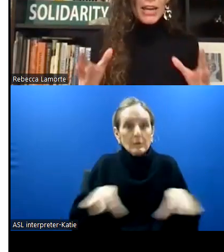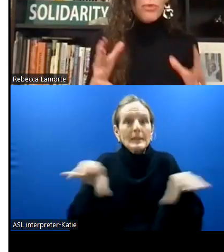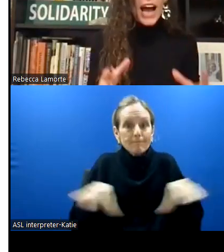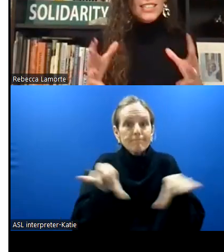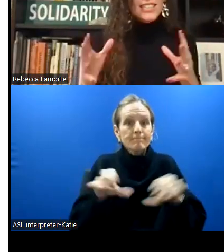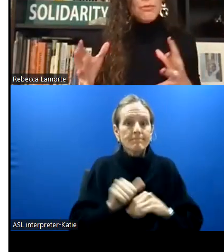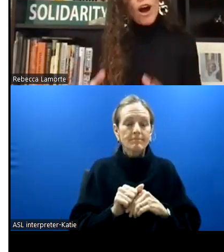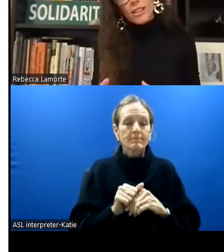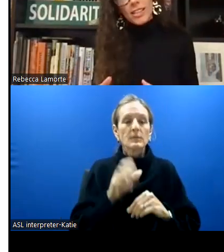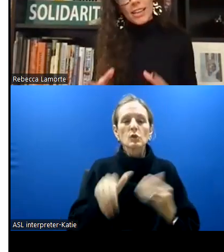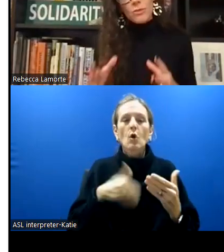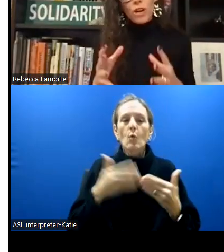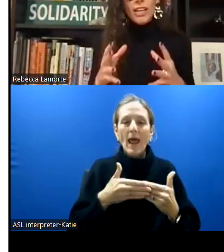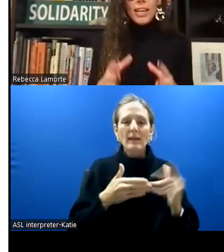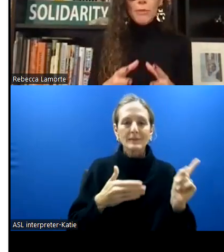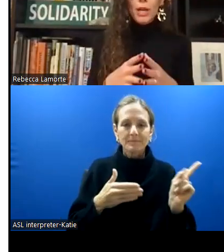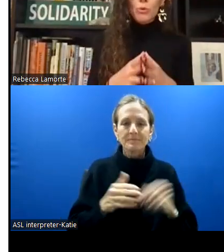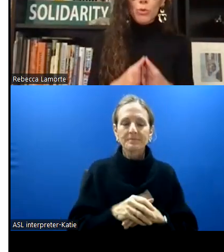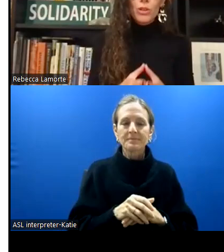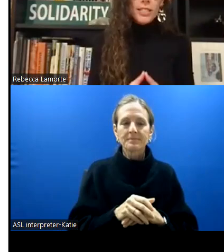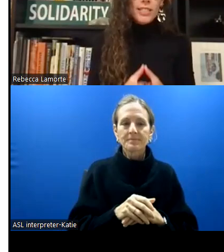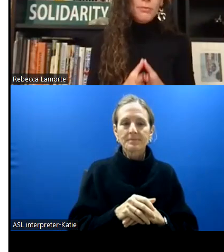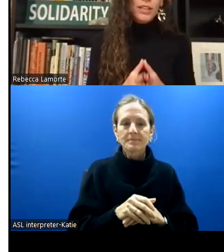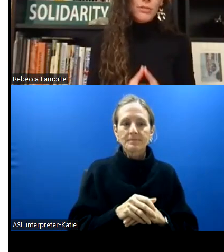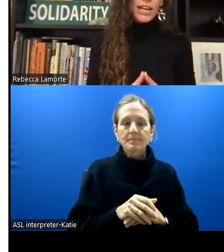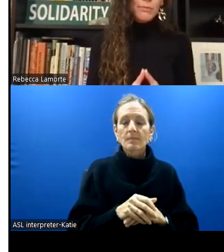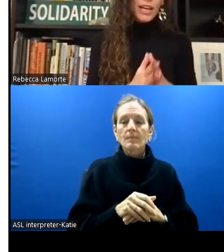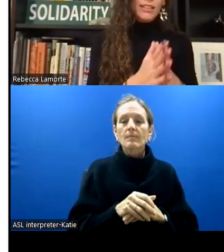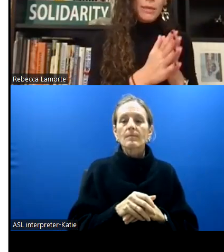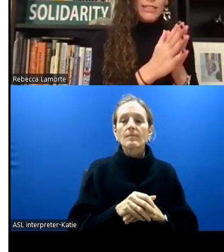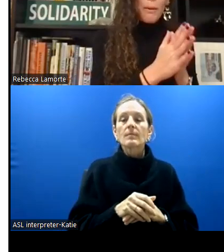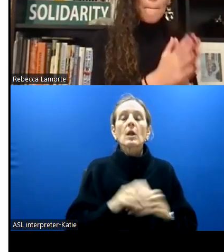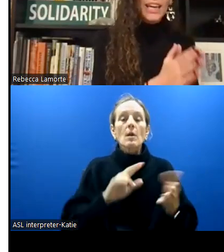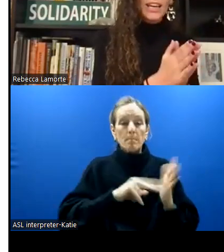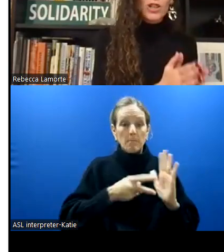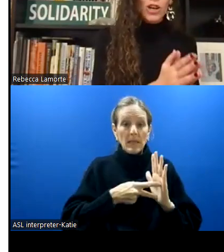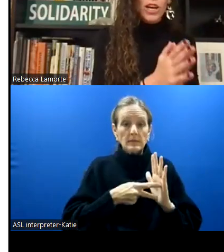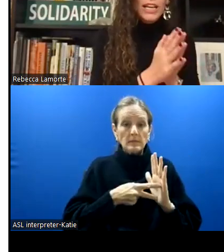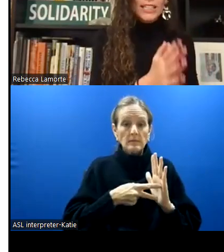in practice, in politics, running a campaign rooted in disability rights meaning means making sure